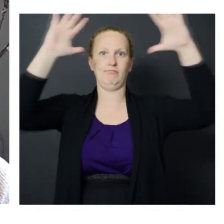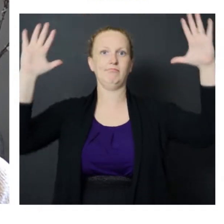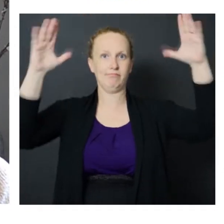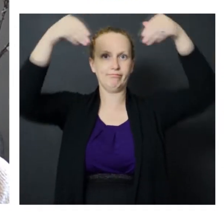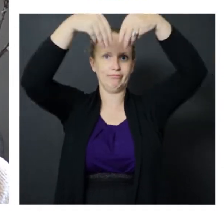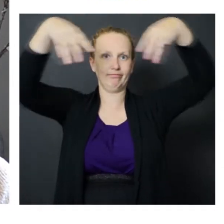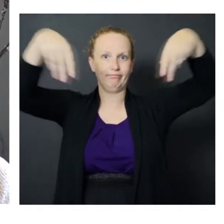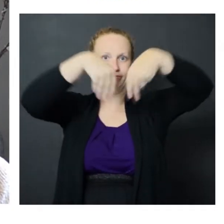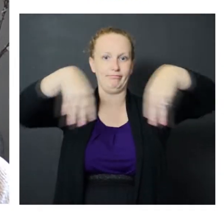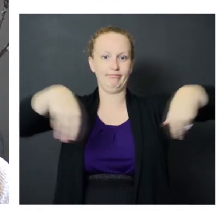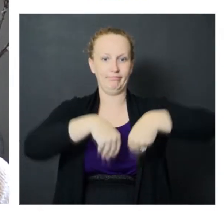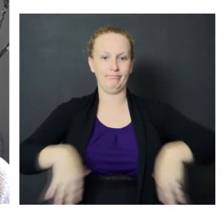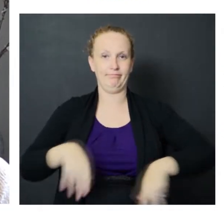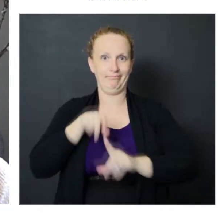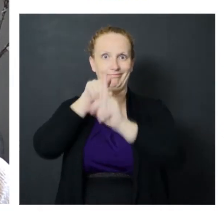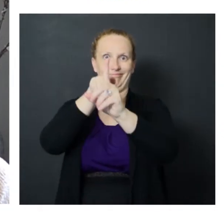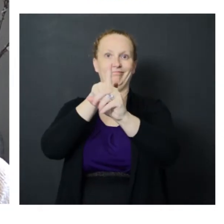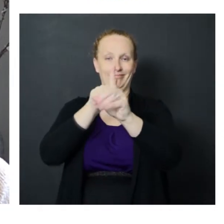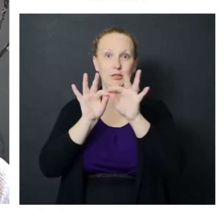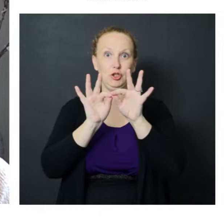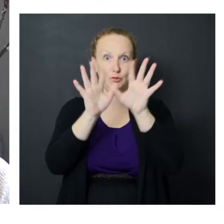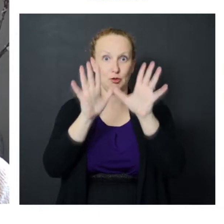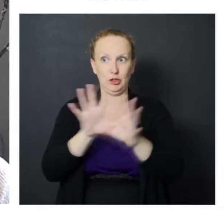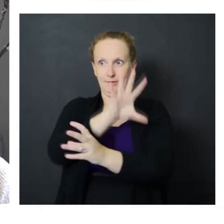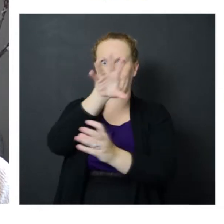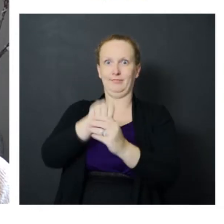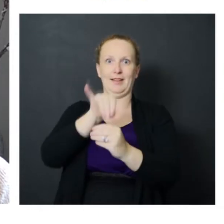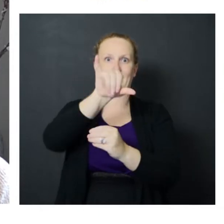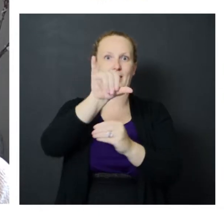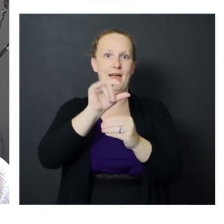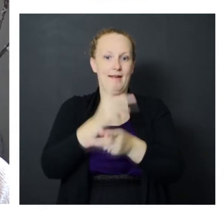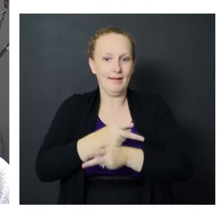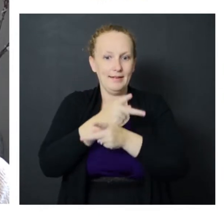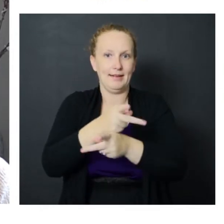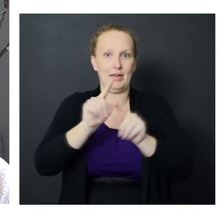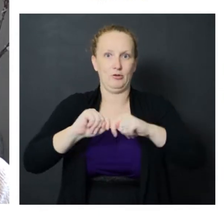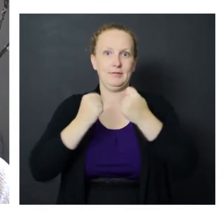Those organizations, ah, were able quickly and efficiently